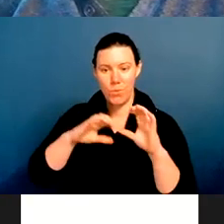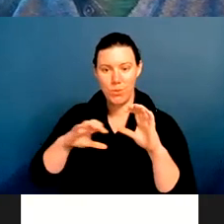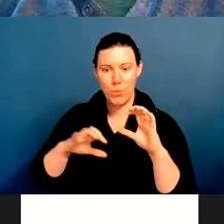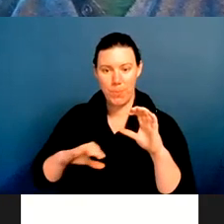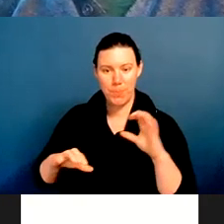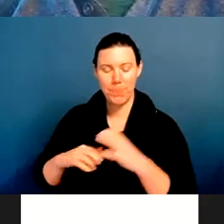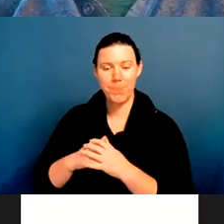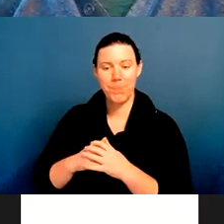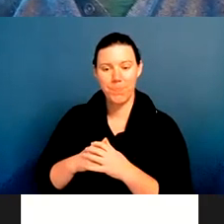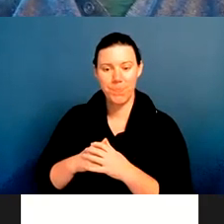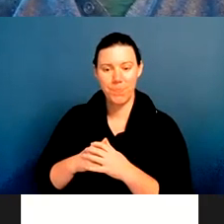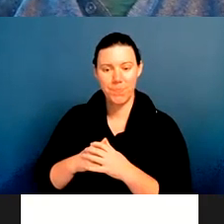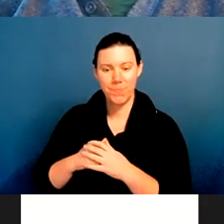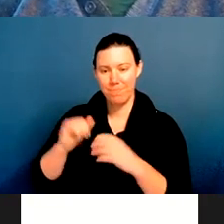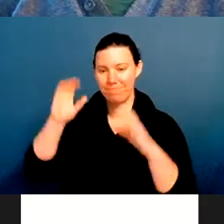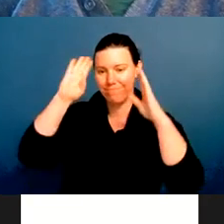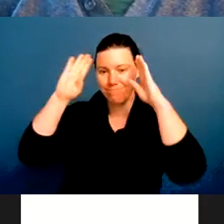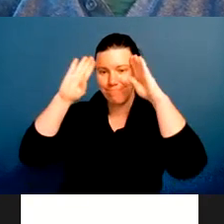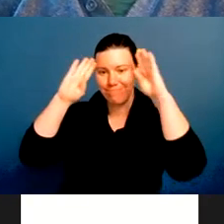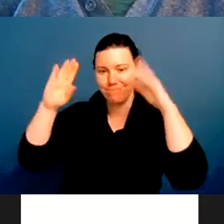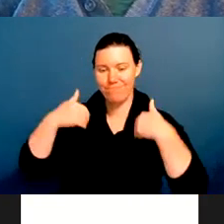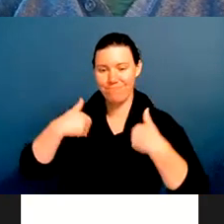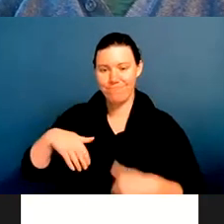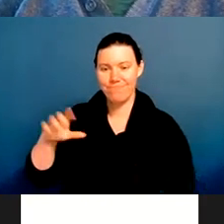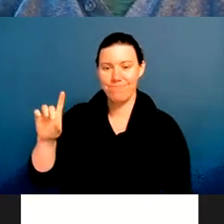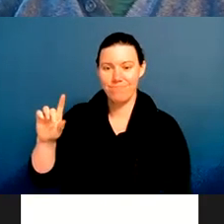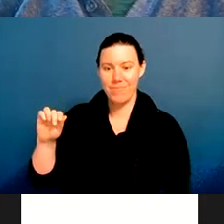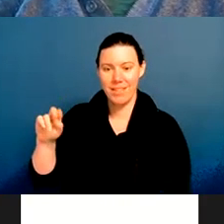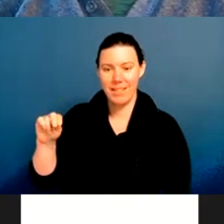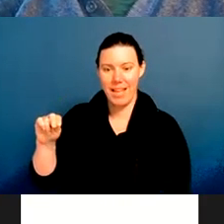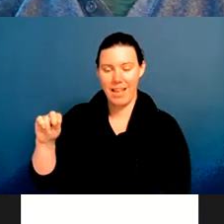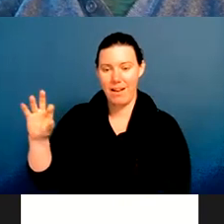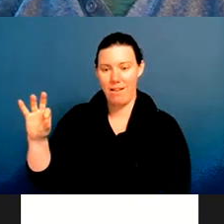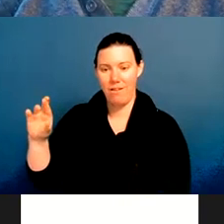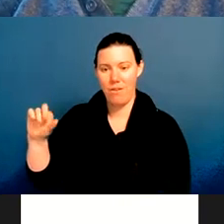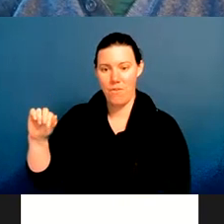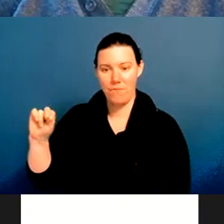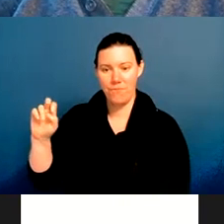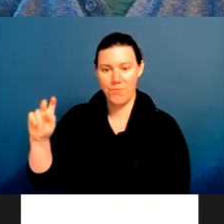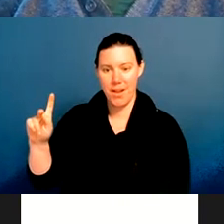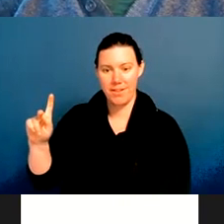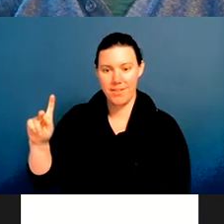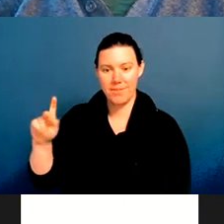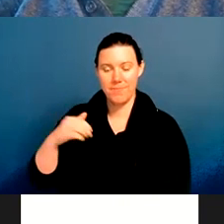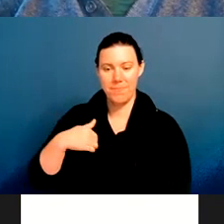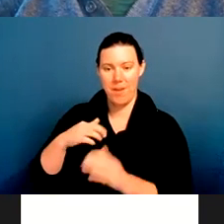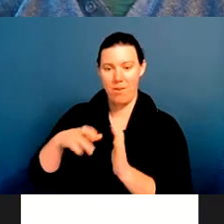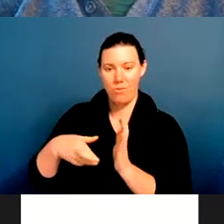Hello, (coughs) excuse me, hello, everybody, my name is Dan Frank. I'm a management analyst in the office of health professions